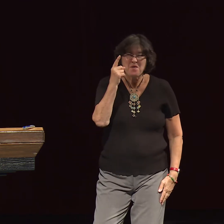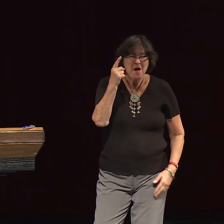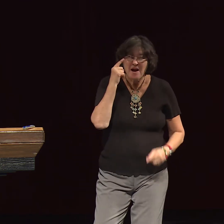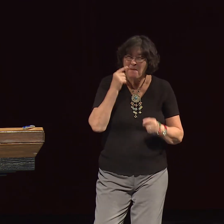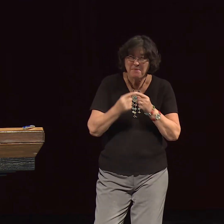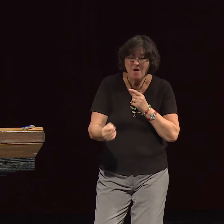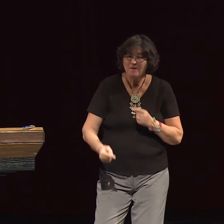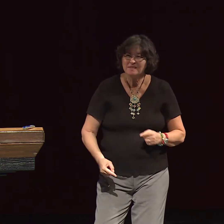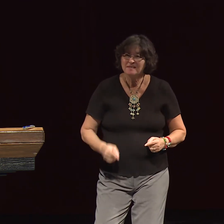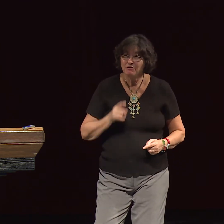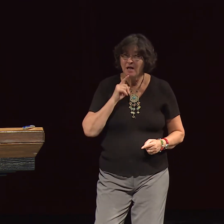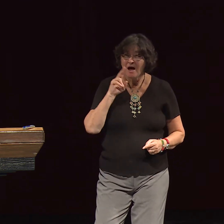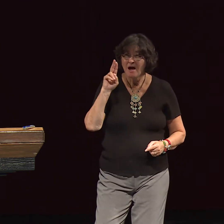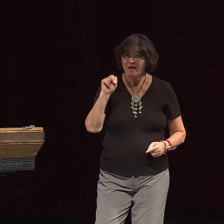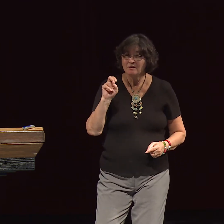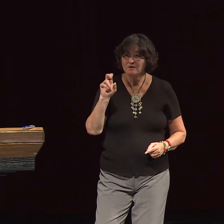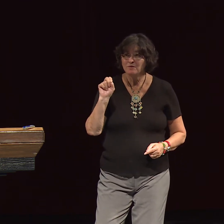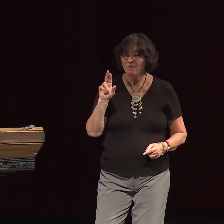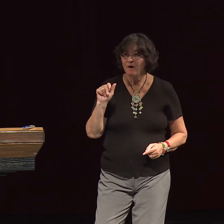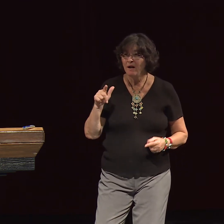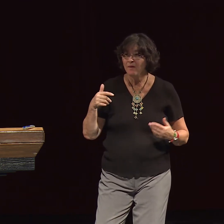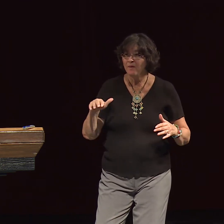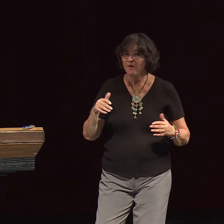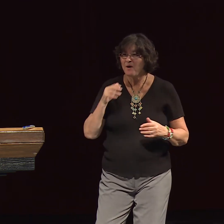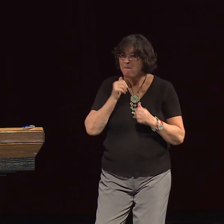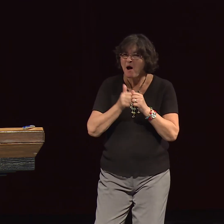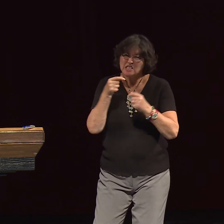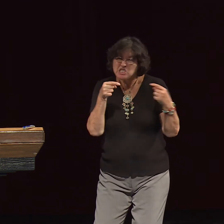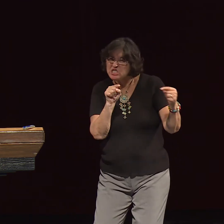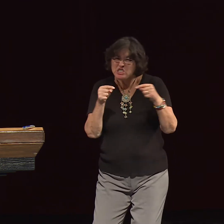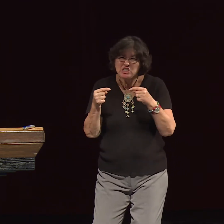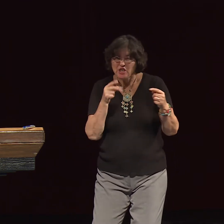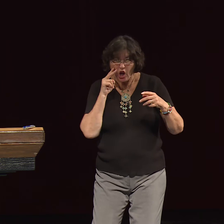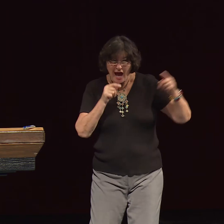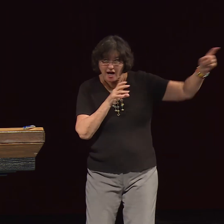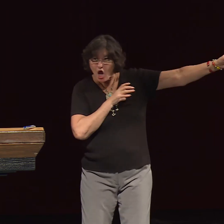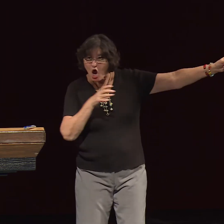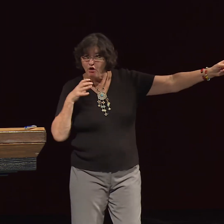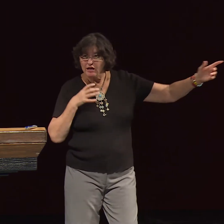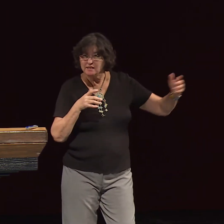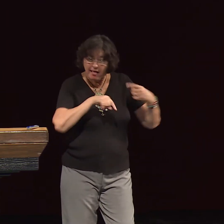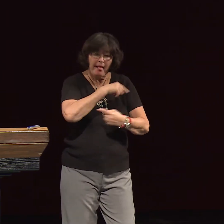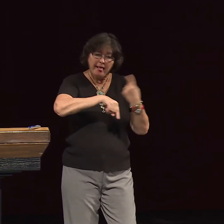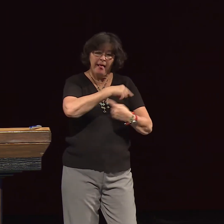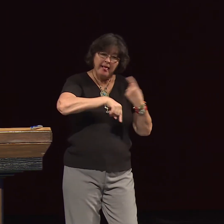No one opposed. That is very unusual. I mean, look at our Congress right now.